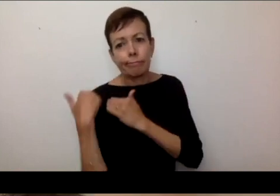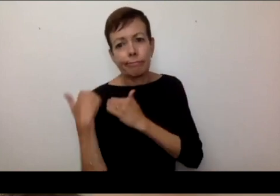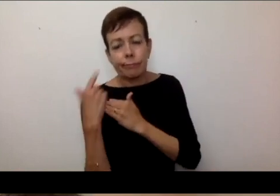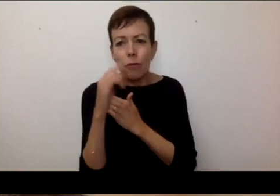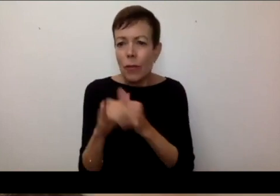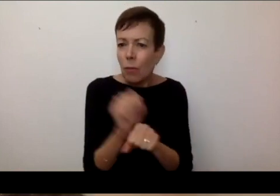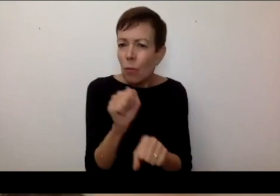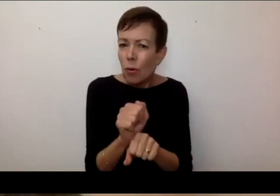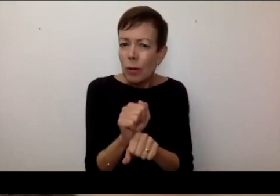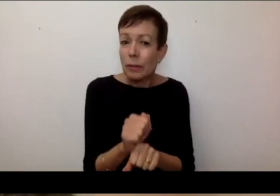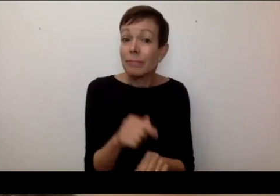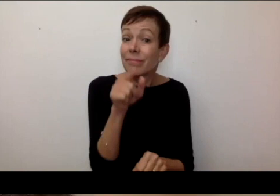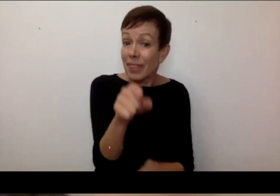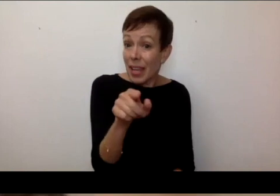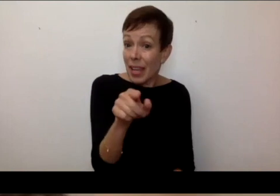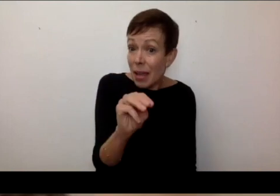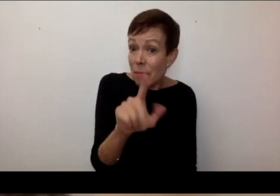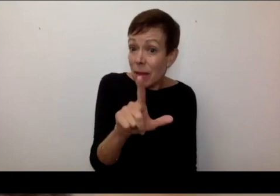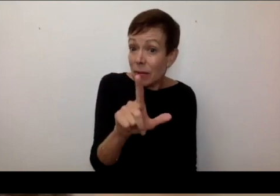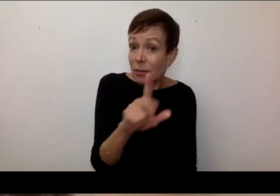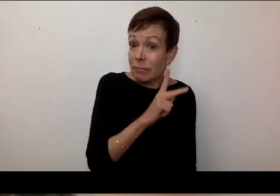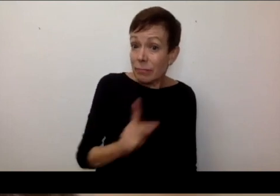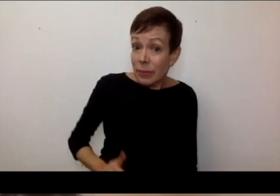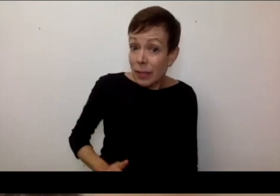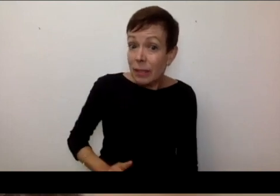panthers both advocated for a guaranteed income